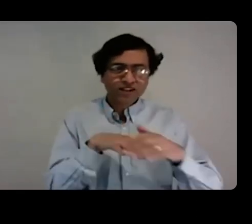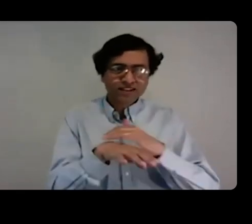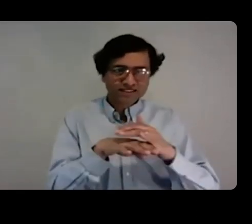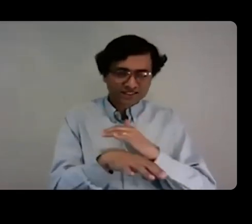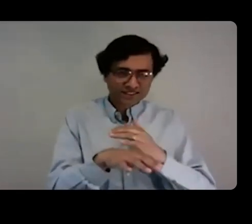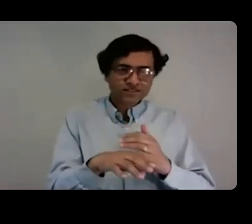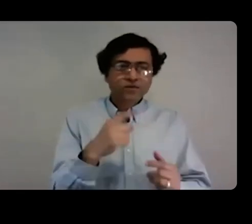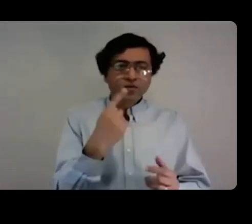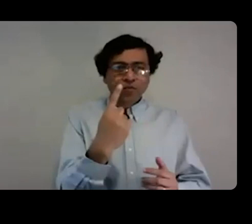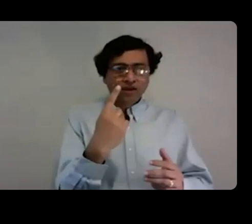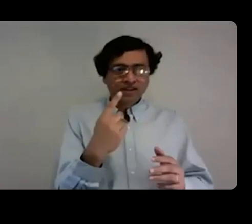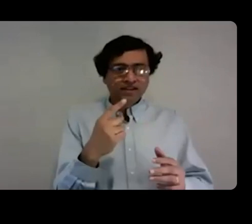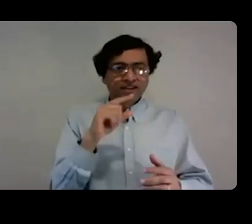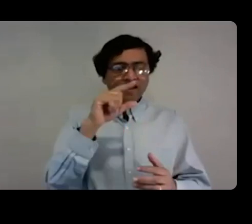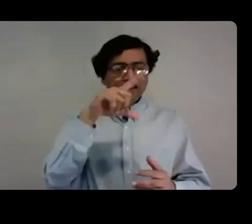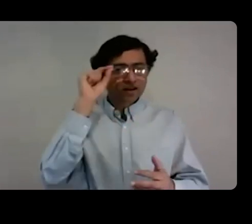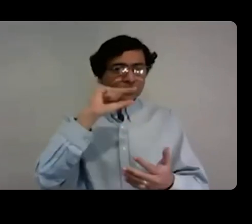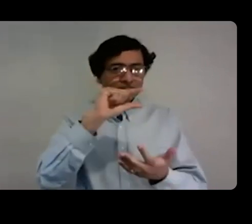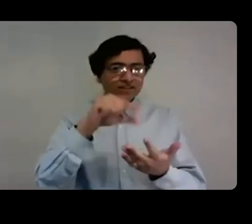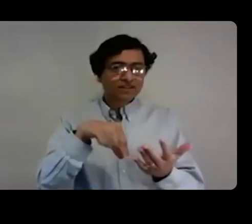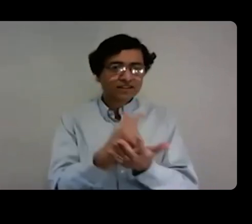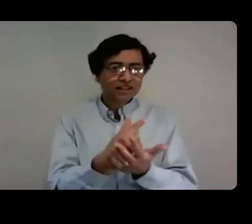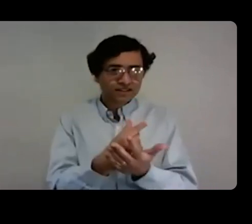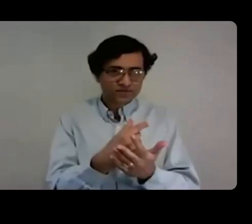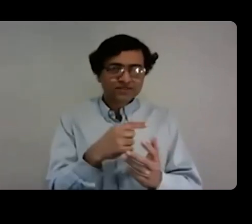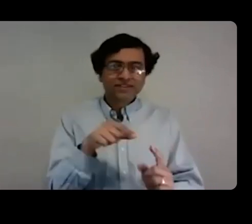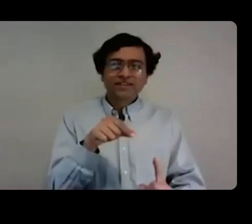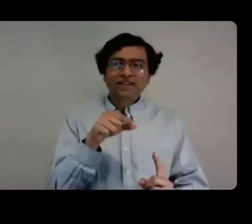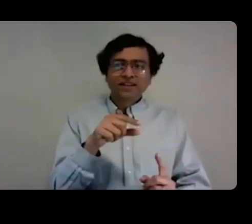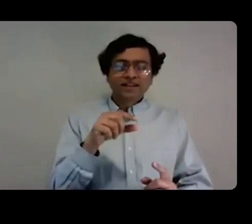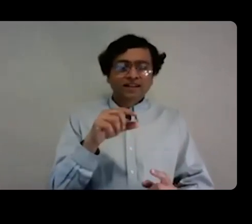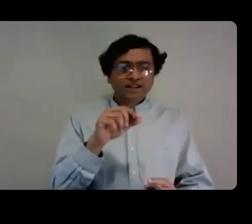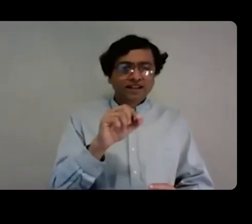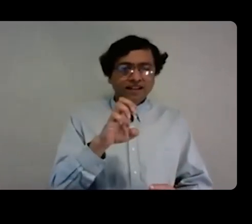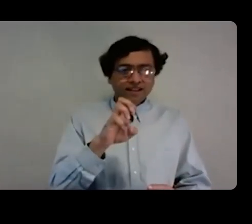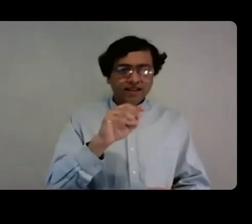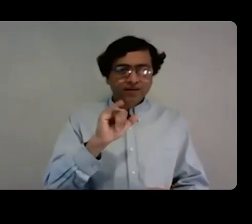Which was the first time then that deaf and hard-of-hearing audiences were presented with this barrier.